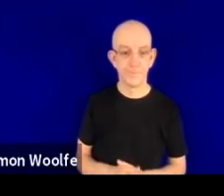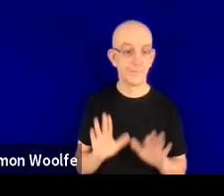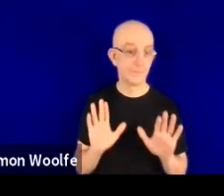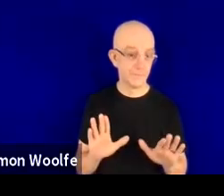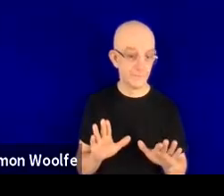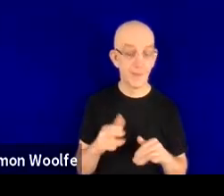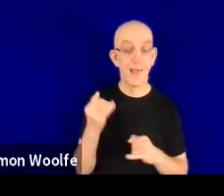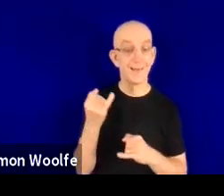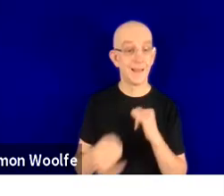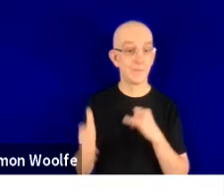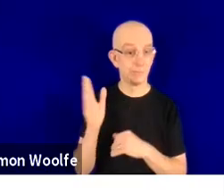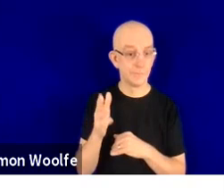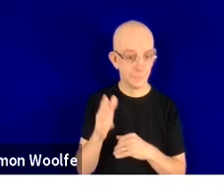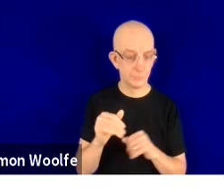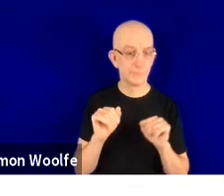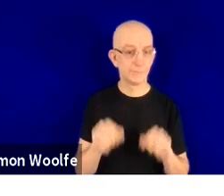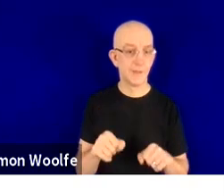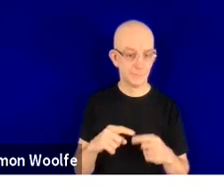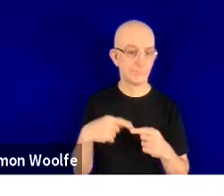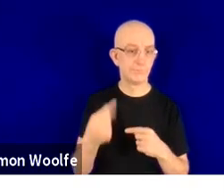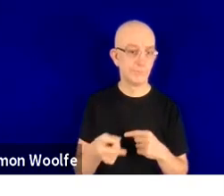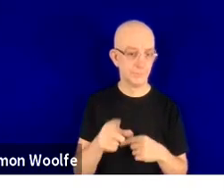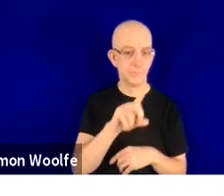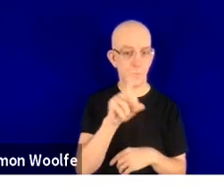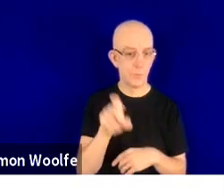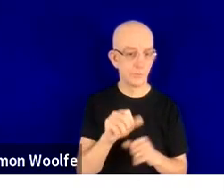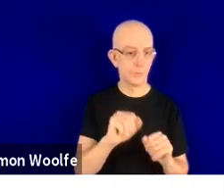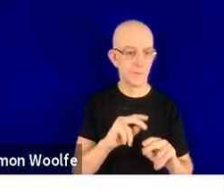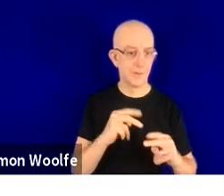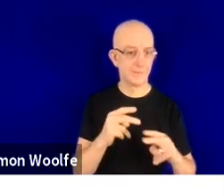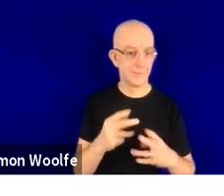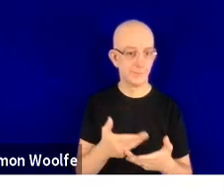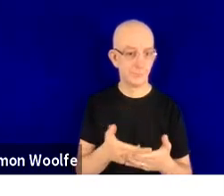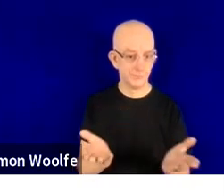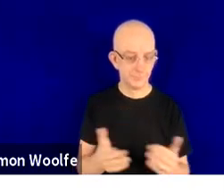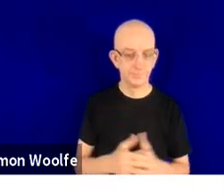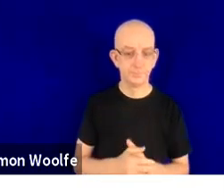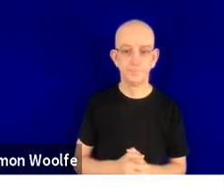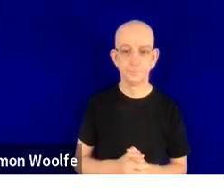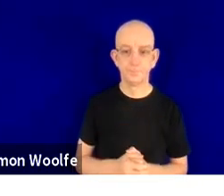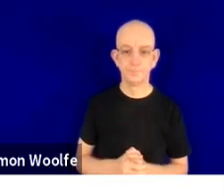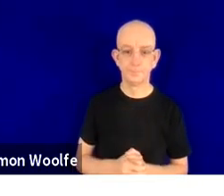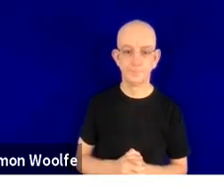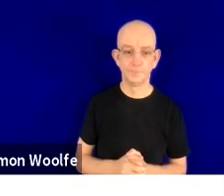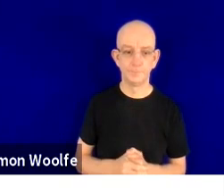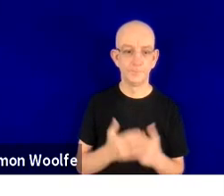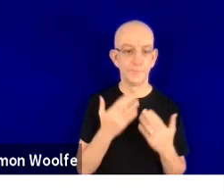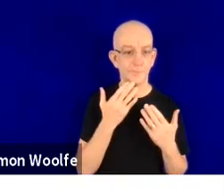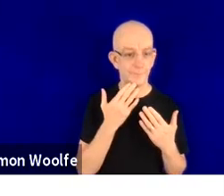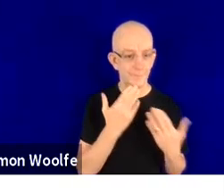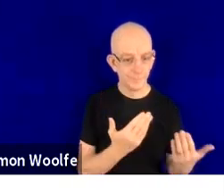Thank you, Felicity. Thanks very much. And thank you for inviting the IL to this discussion